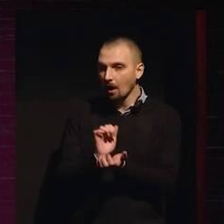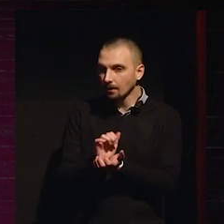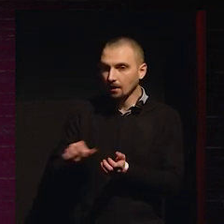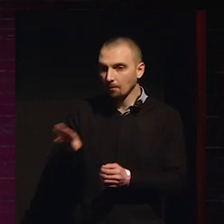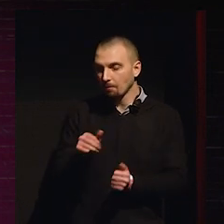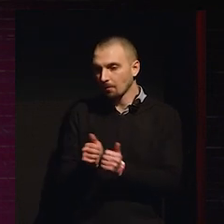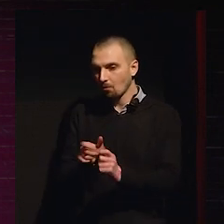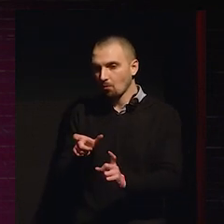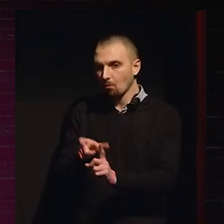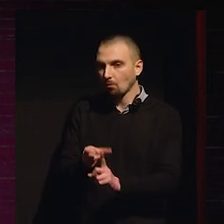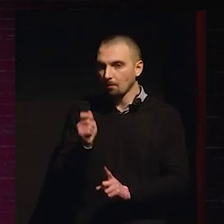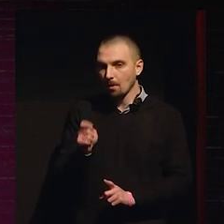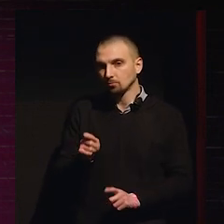the state, and even their family when need be.